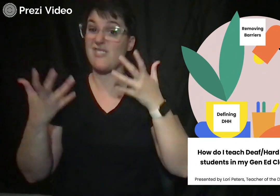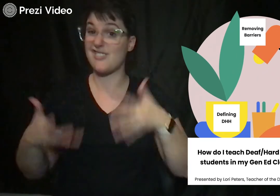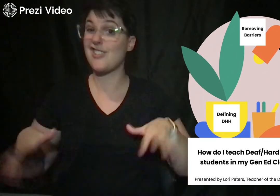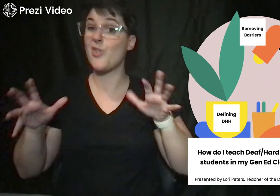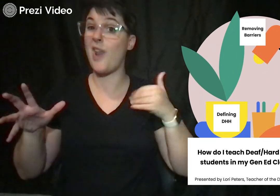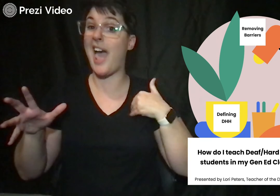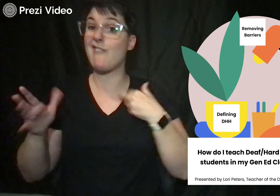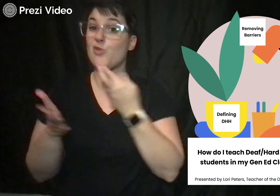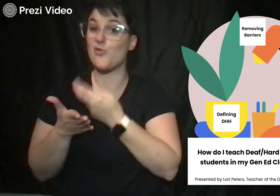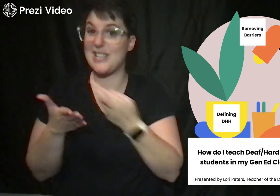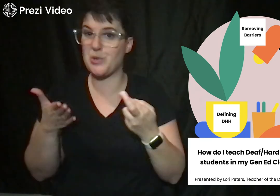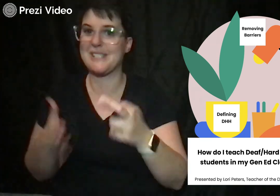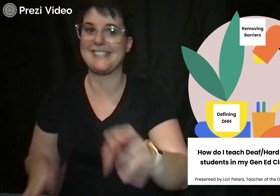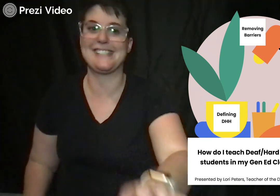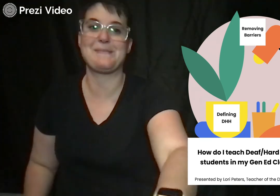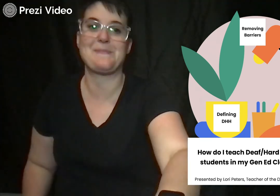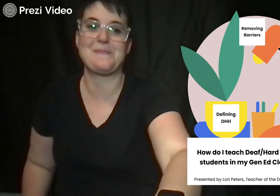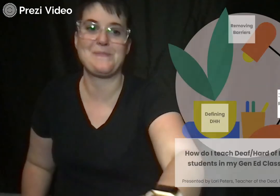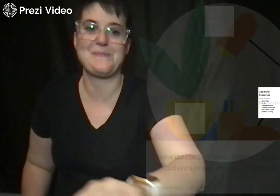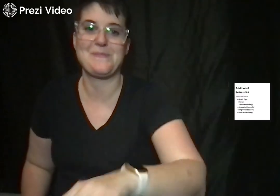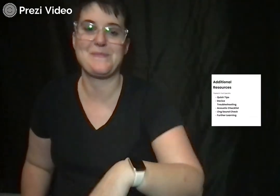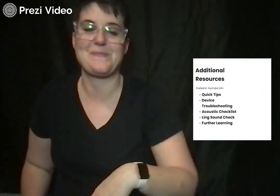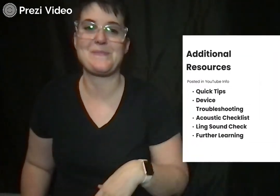Finally, I have some resources for you.